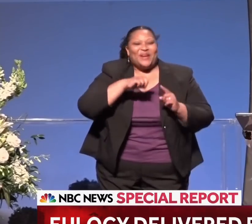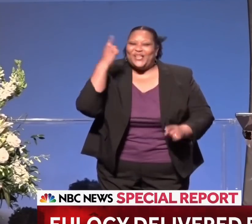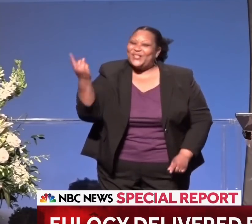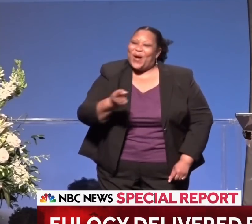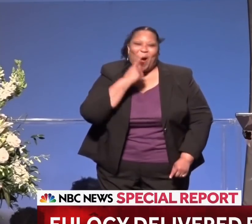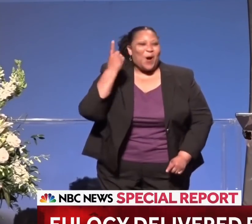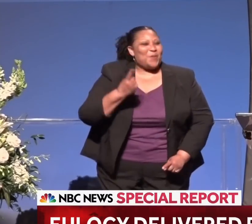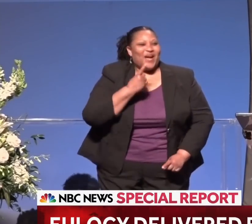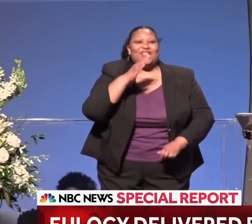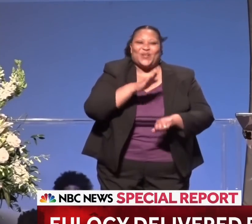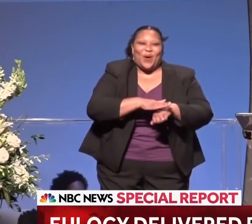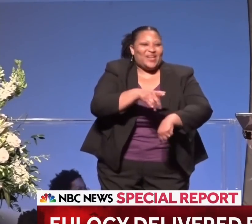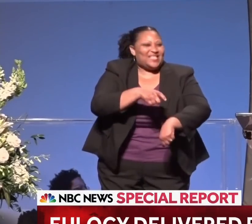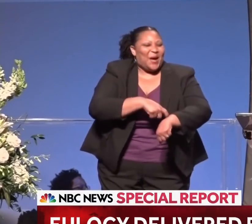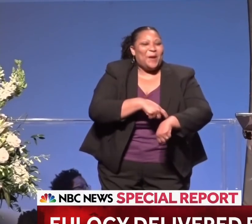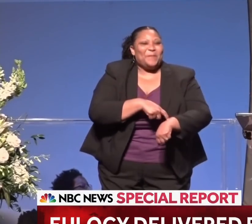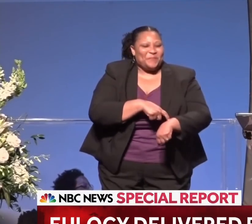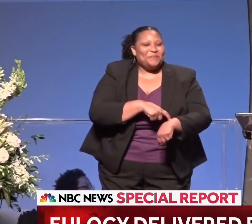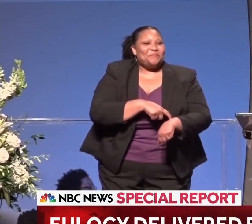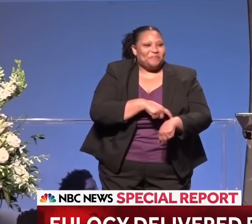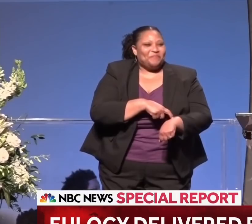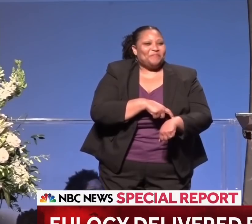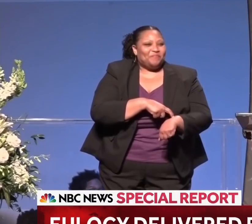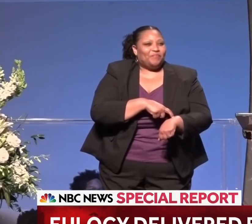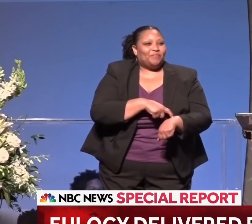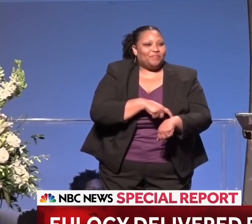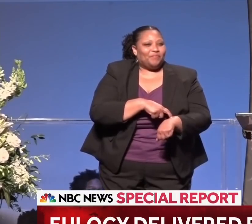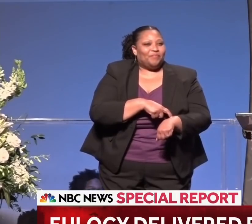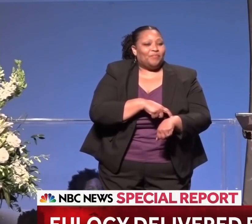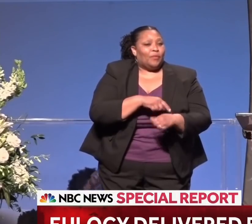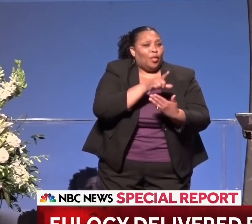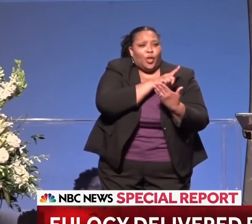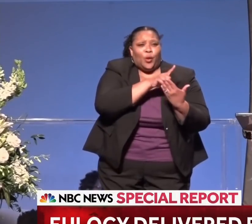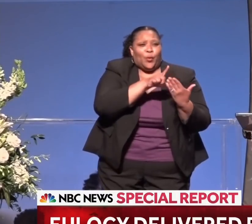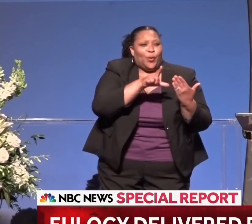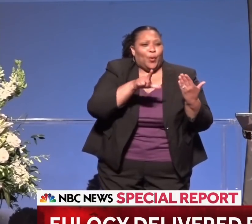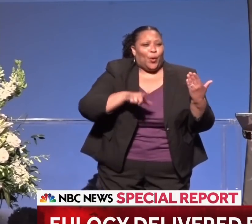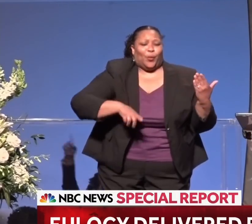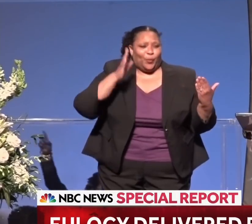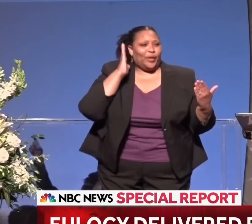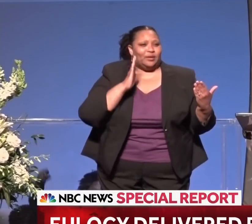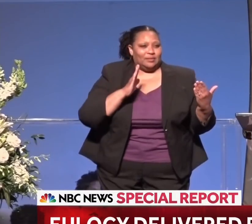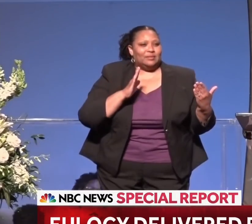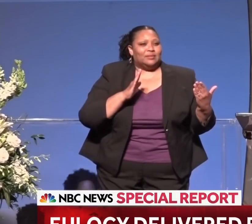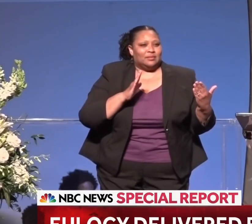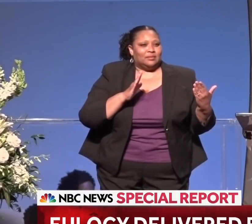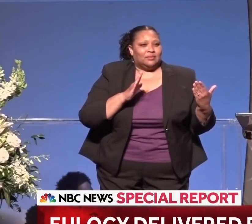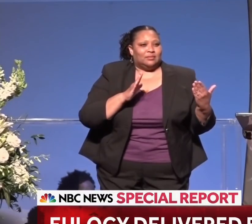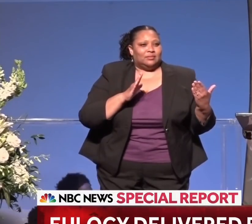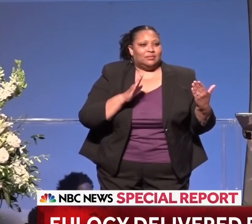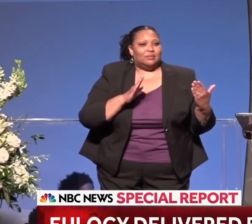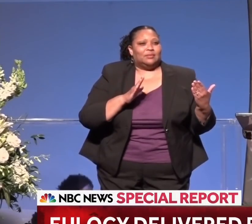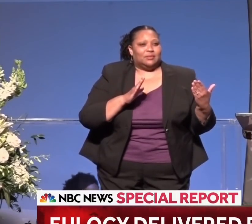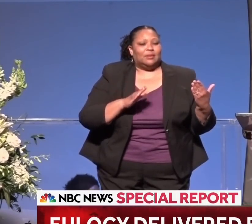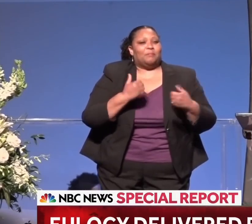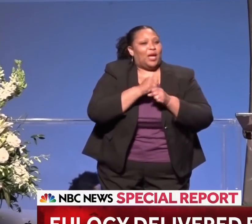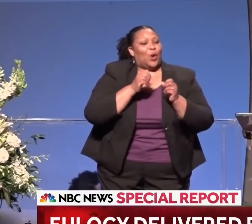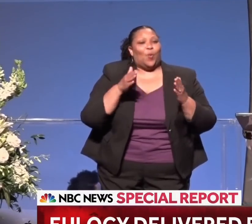HE SAID HE MAY NOT BE THERE WHEN YOU WANT HIM. BUT ALWAYS ON TIME.